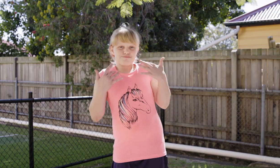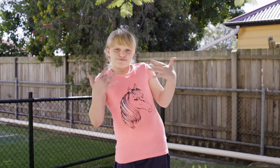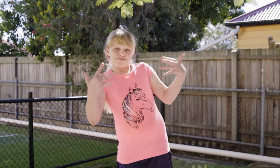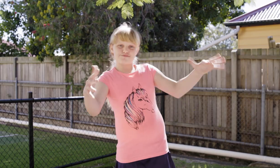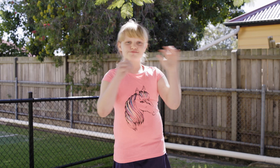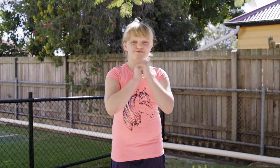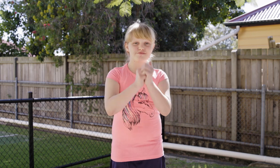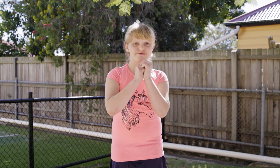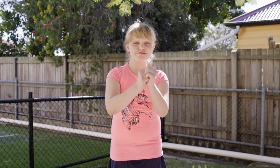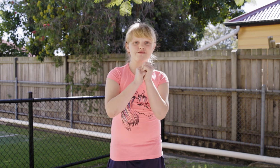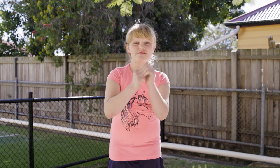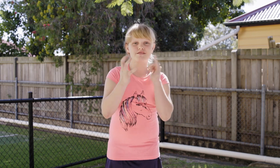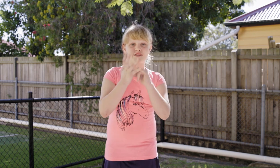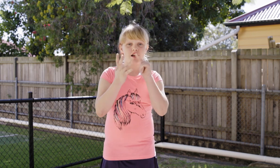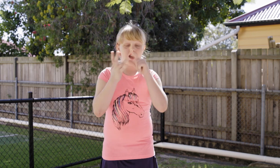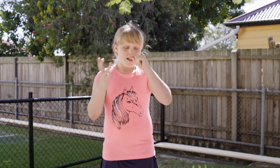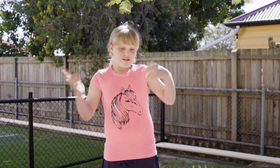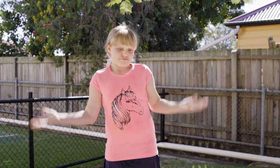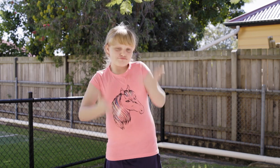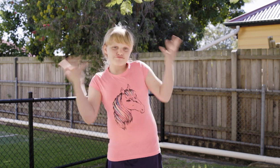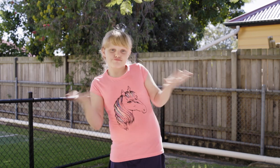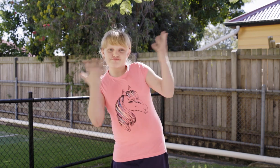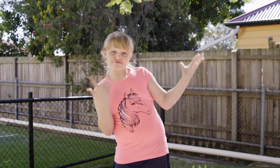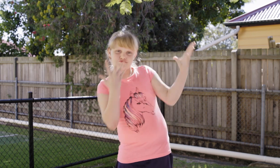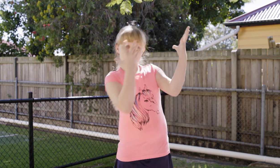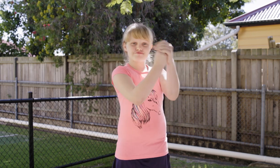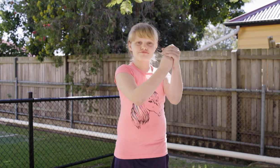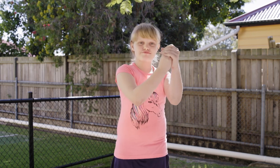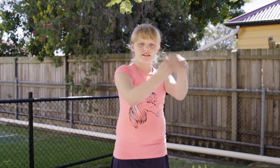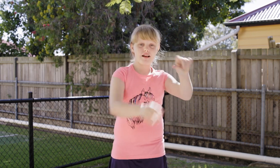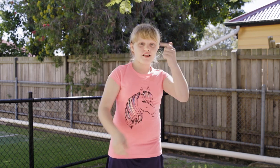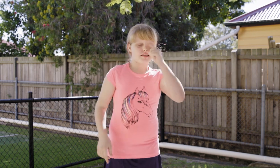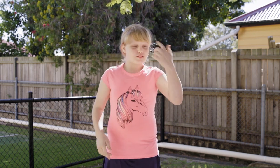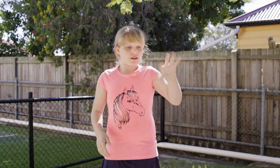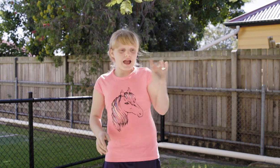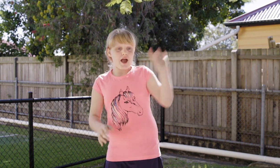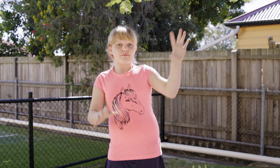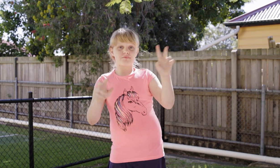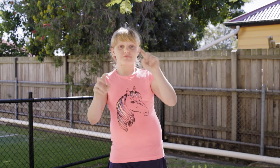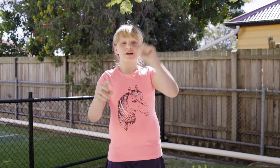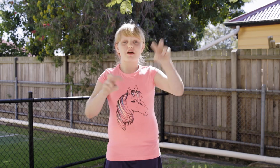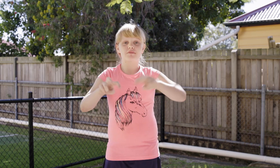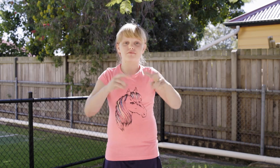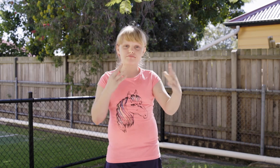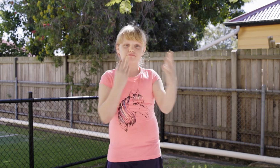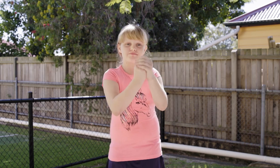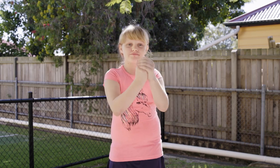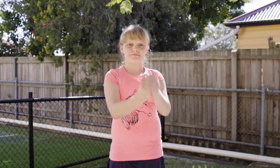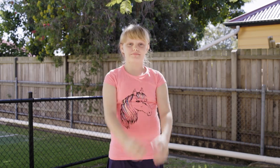I have many friends. I can play with them and I can go out and have fun with them.